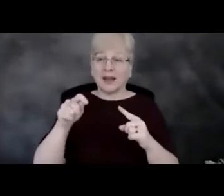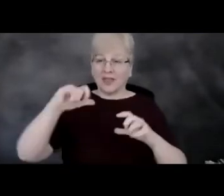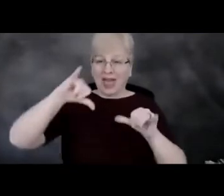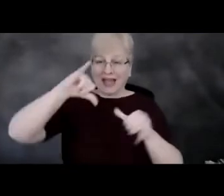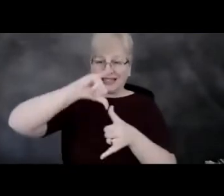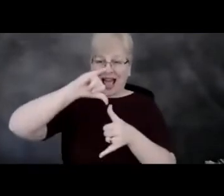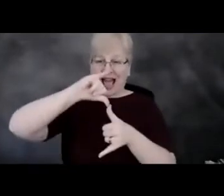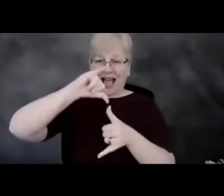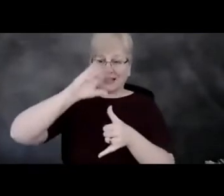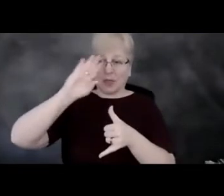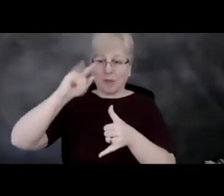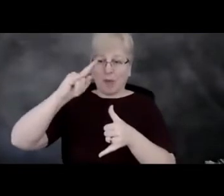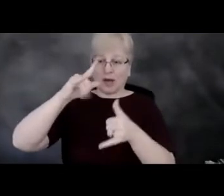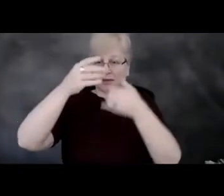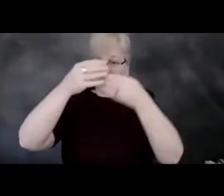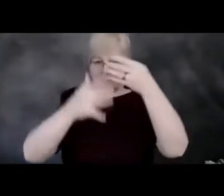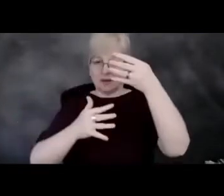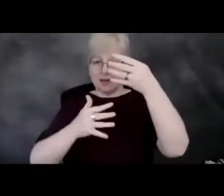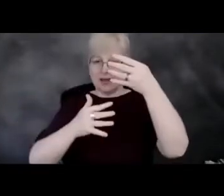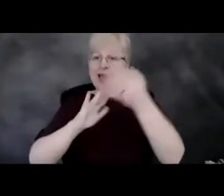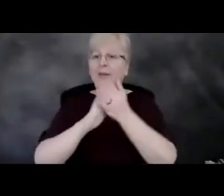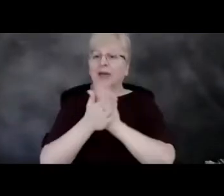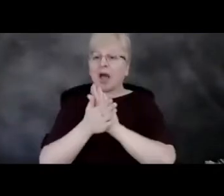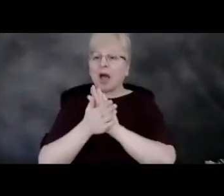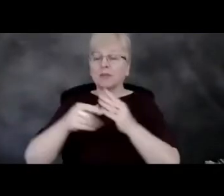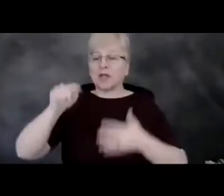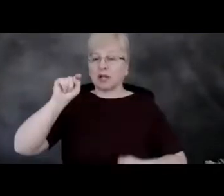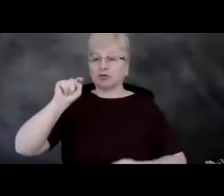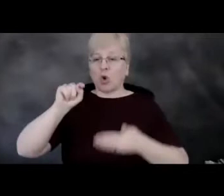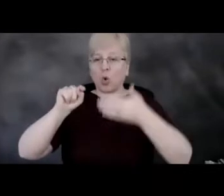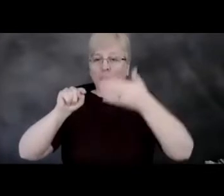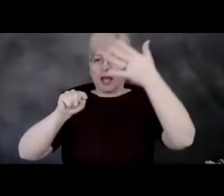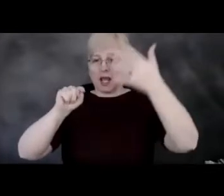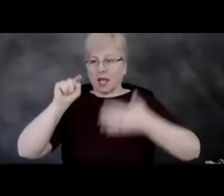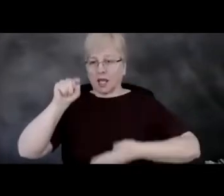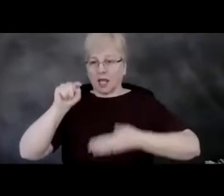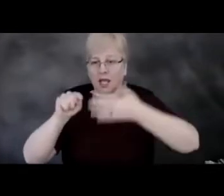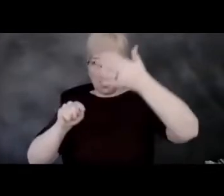box, it becomes a scrolling box. 16:45:34 One thing to be aware of is that